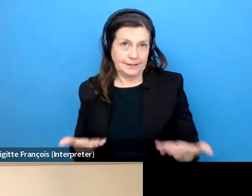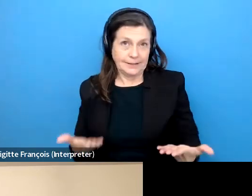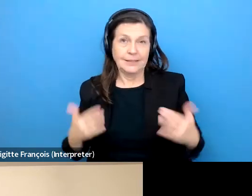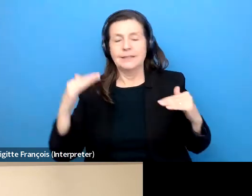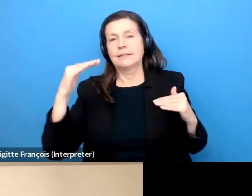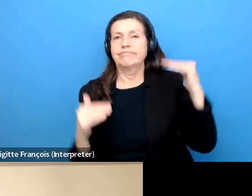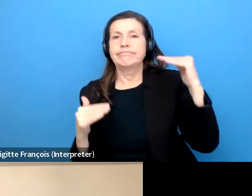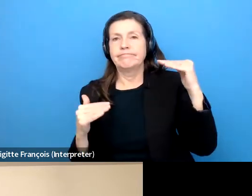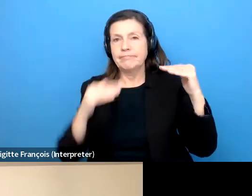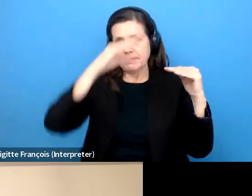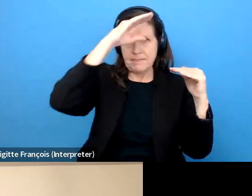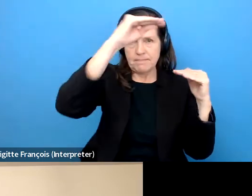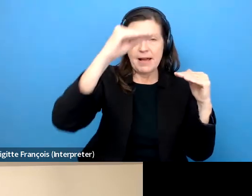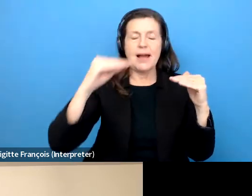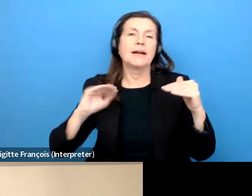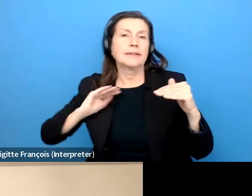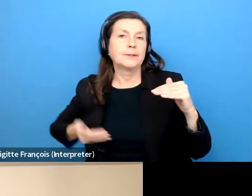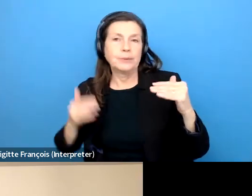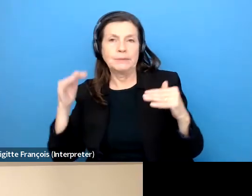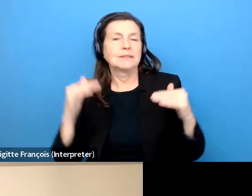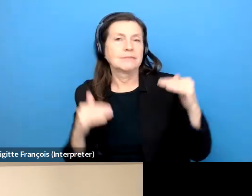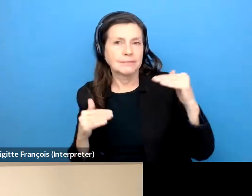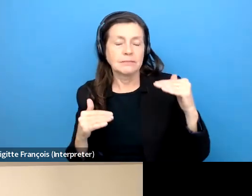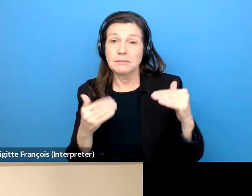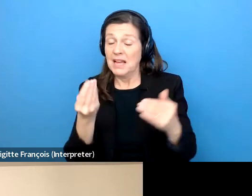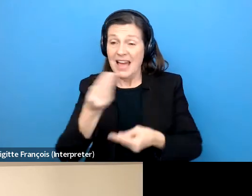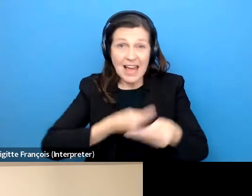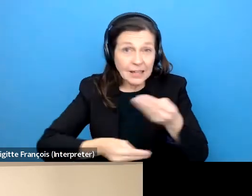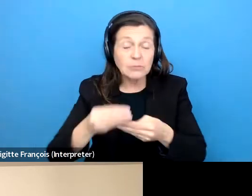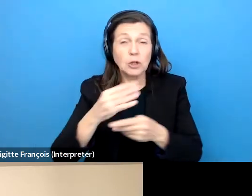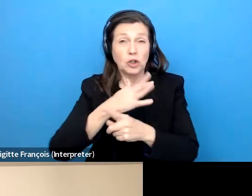resulting in economic, social, and legal status